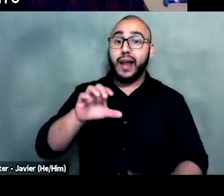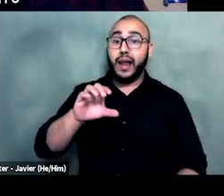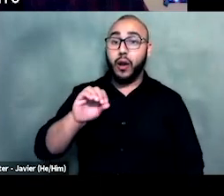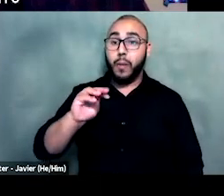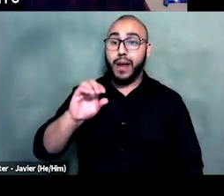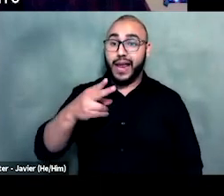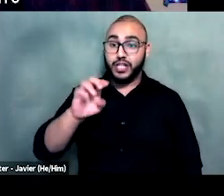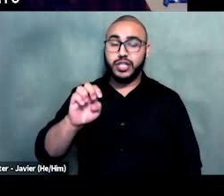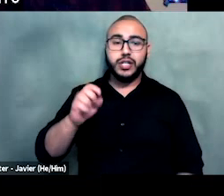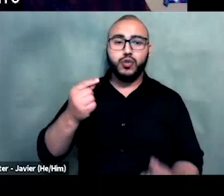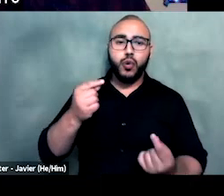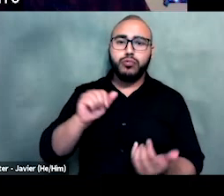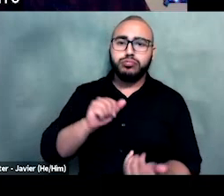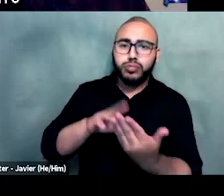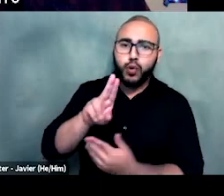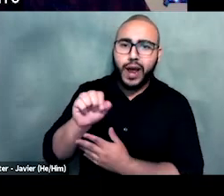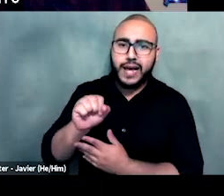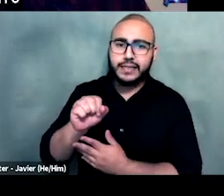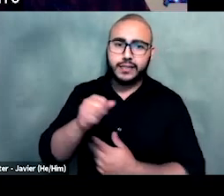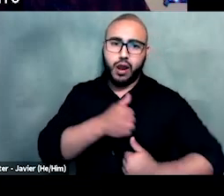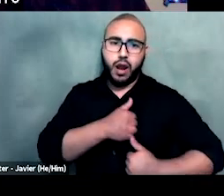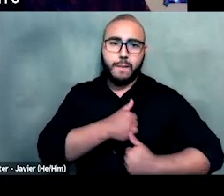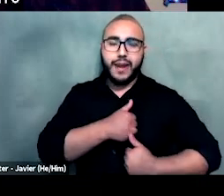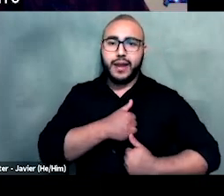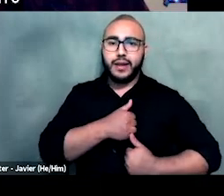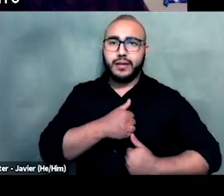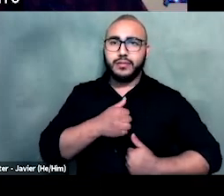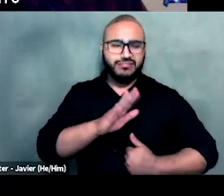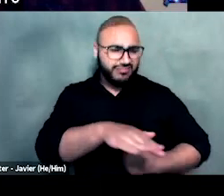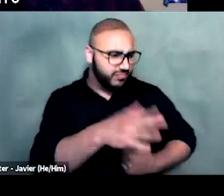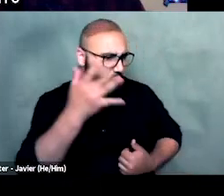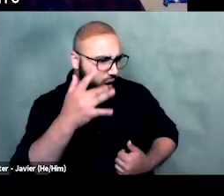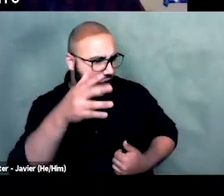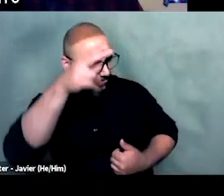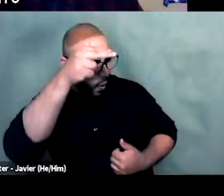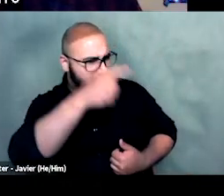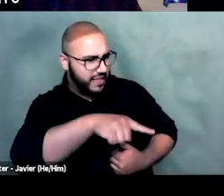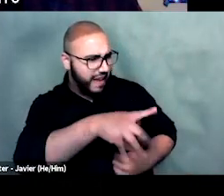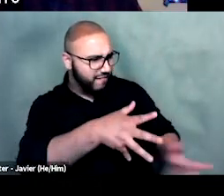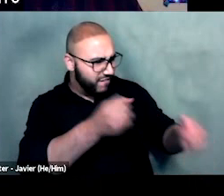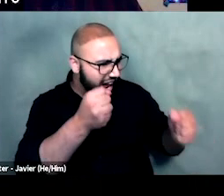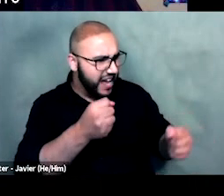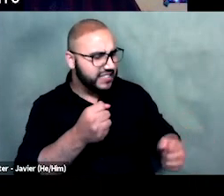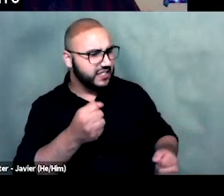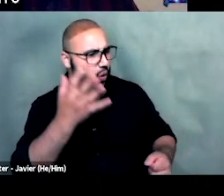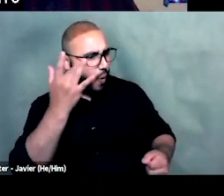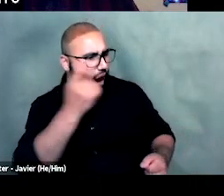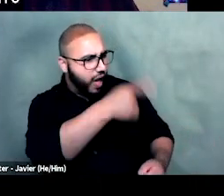encounter the US Army, the US Army discussed why are their horses so fast? Why do their horses...